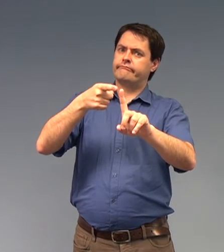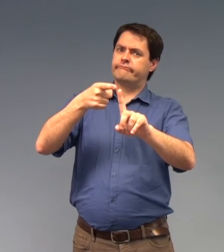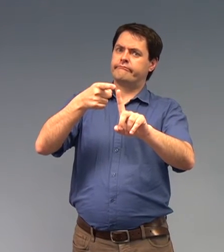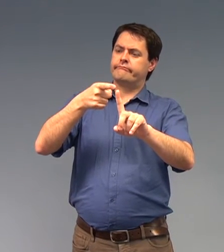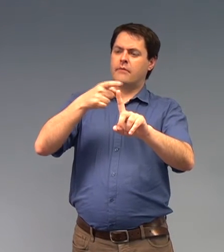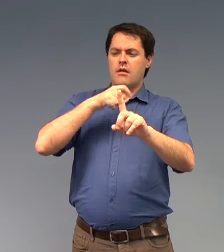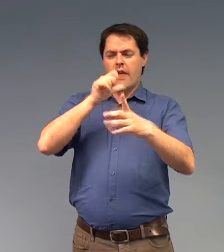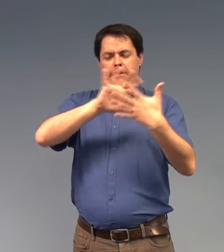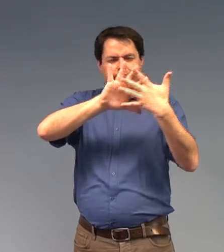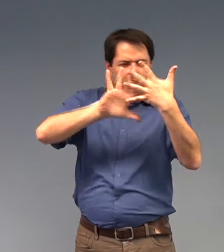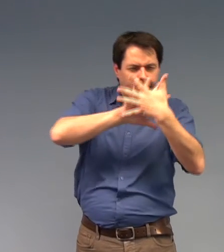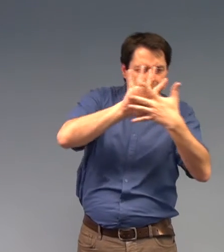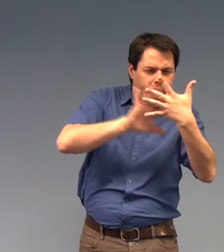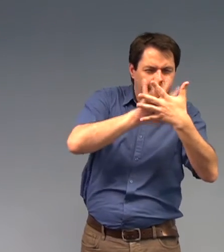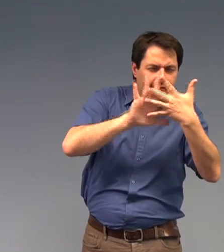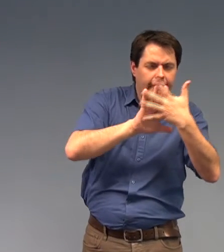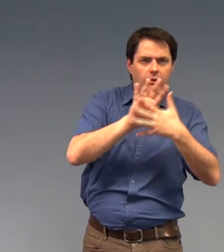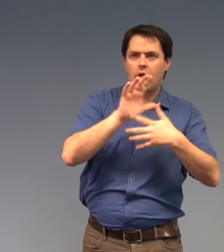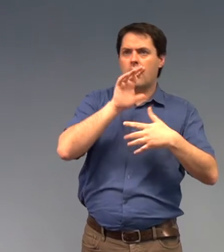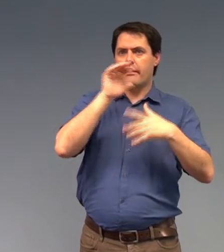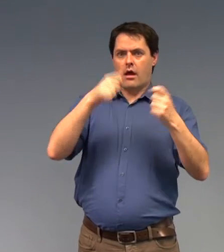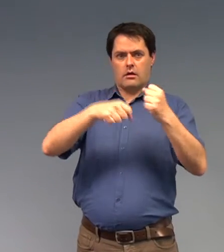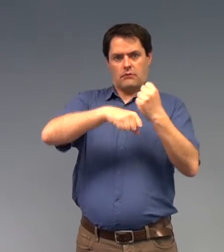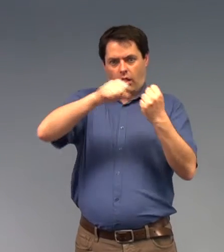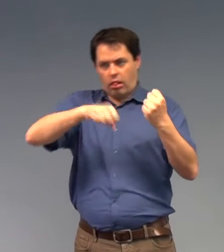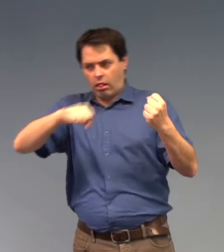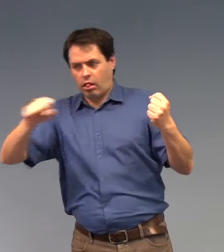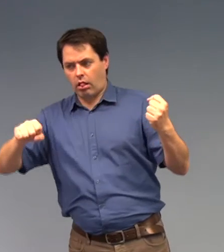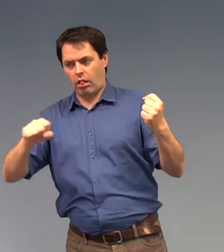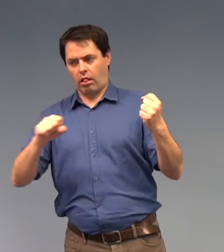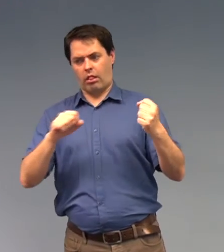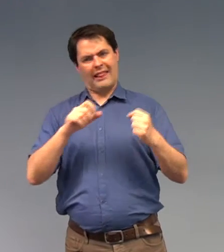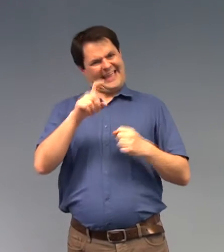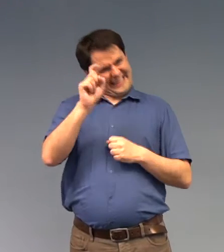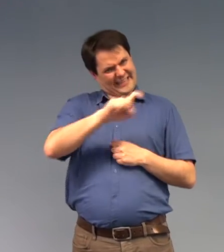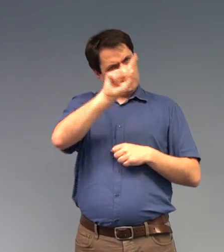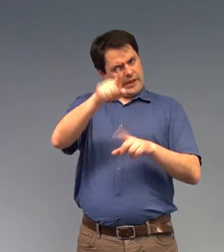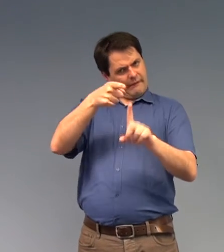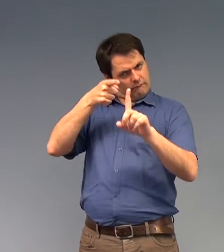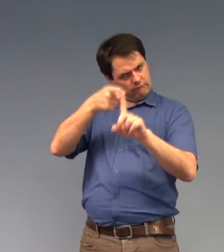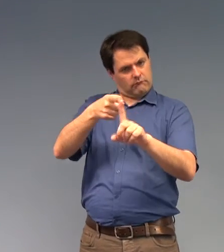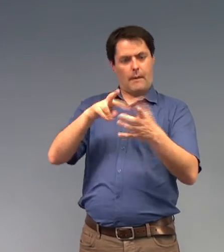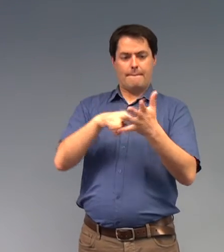How do we make sure that we encode enough information that we're not too vague,